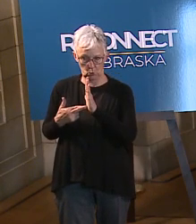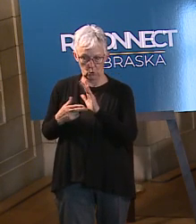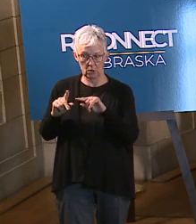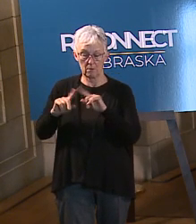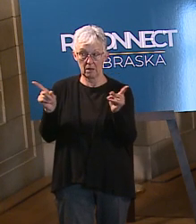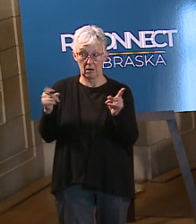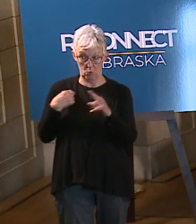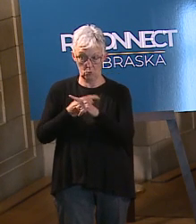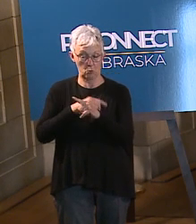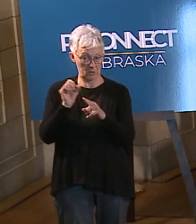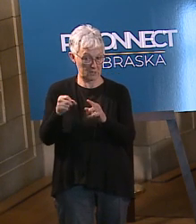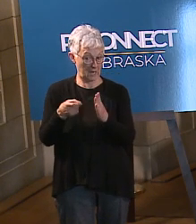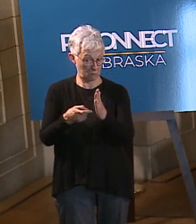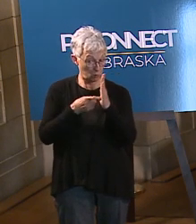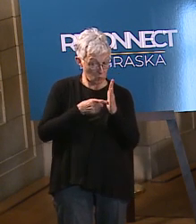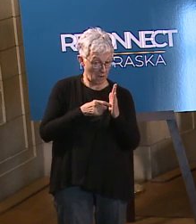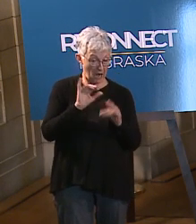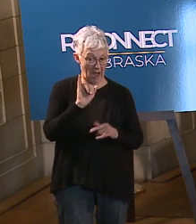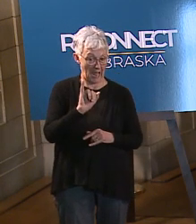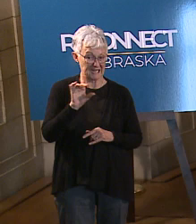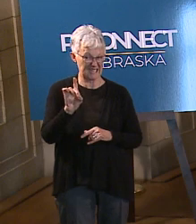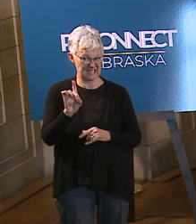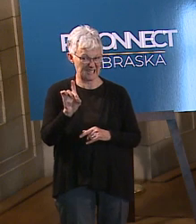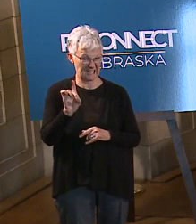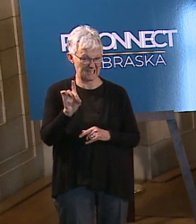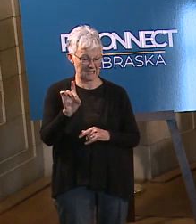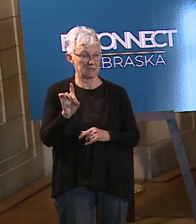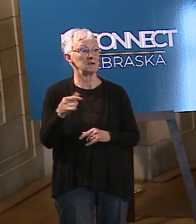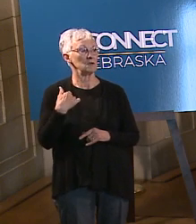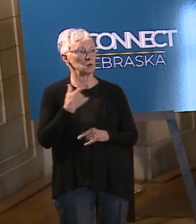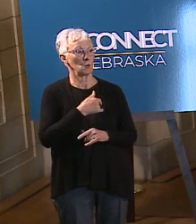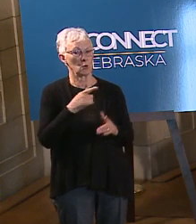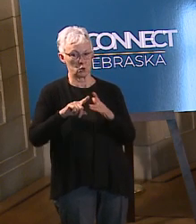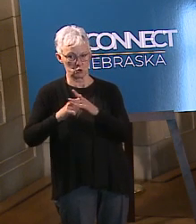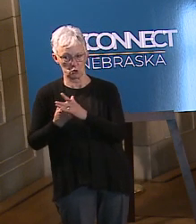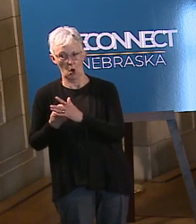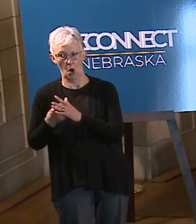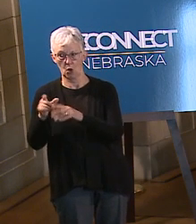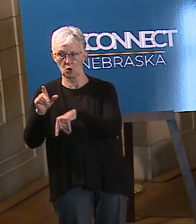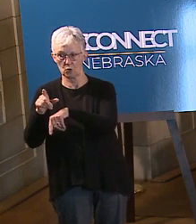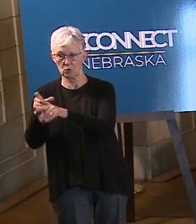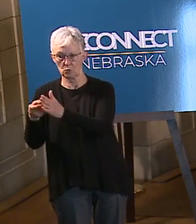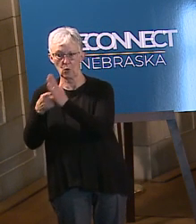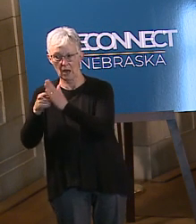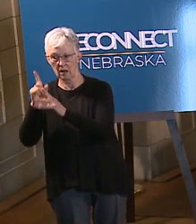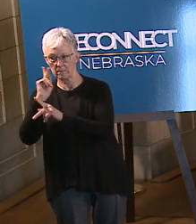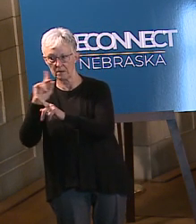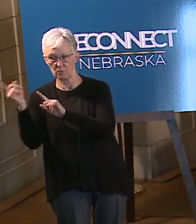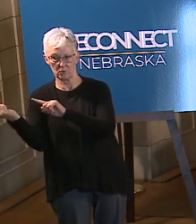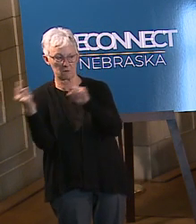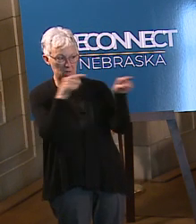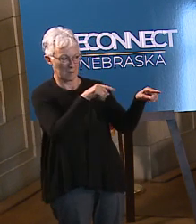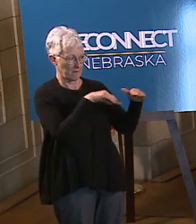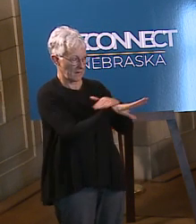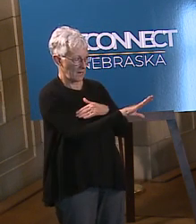WHEN WE WERE TOLD WITH HE COULD NOT ASK FOR INCOME VERIFICATION, OK, THAT'S THE RULE, THAT'S THE RULE, BUT DID NOT SAY WE